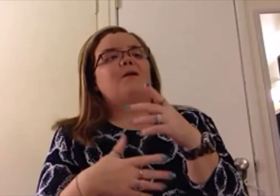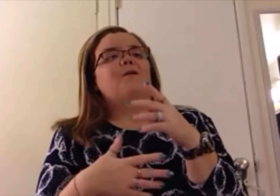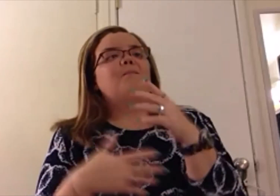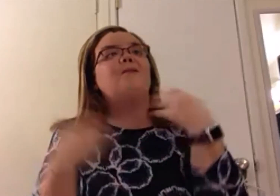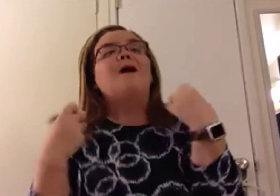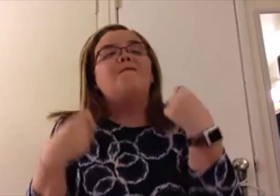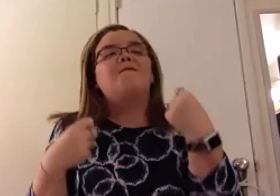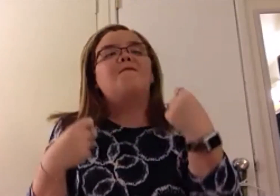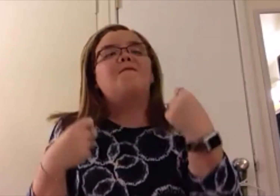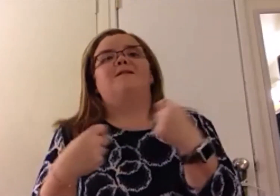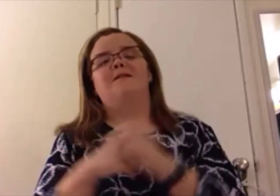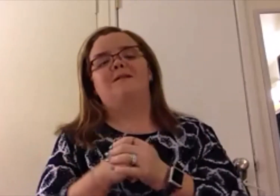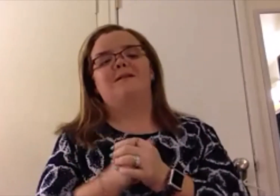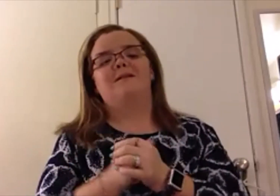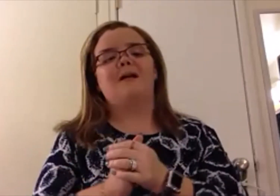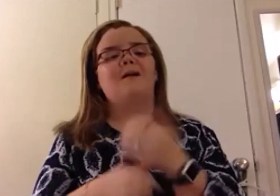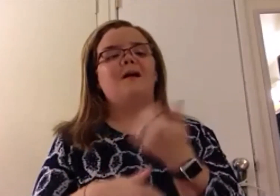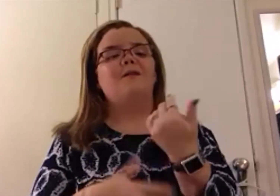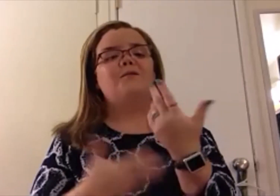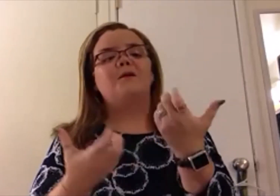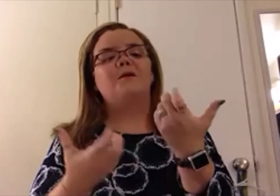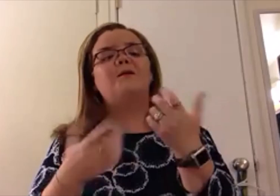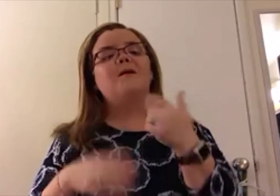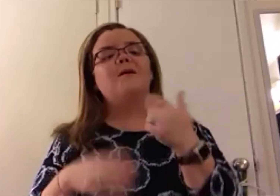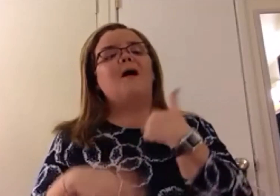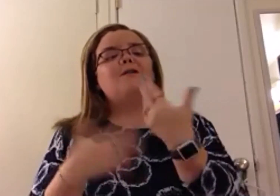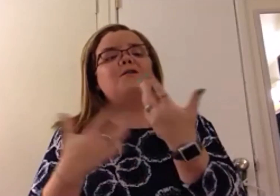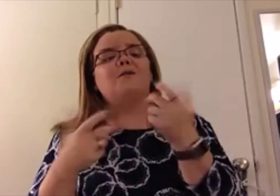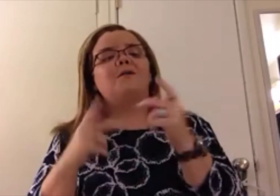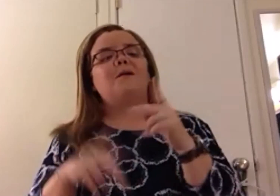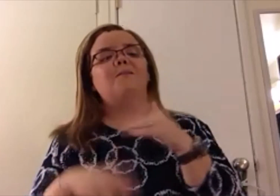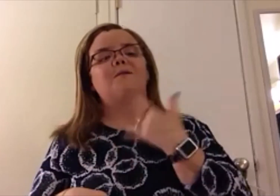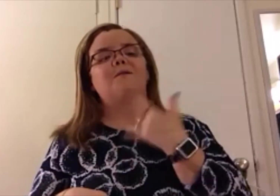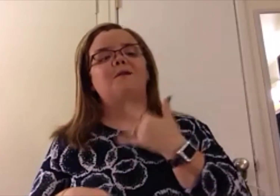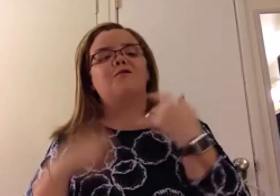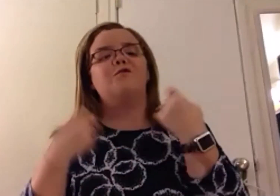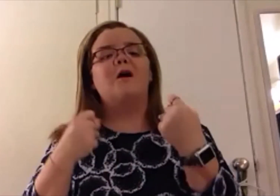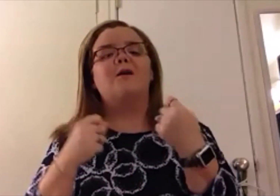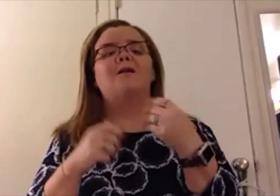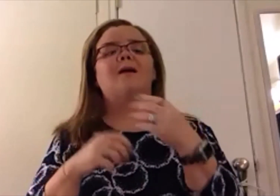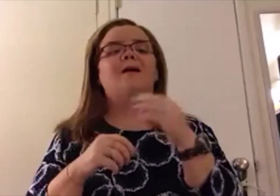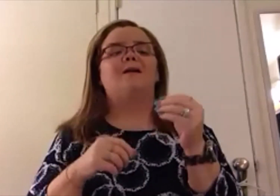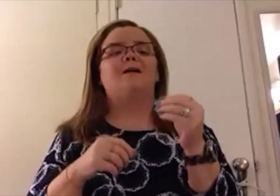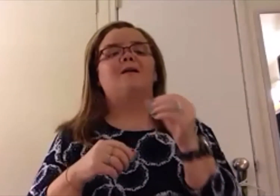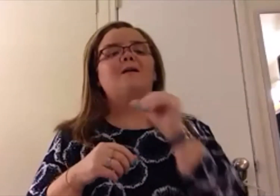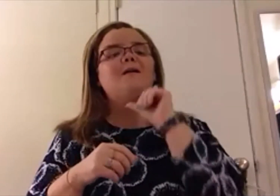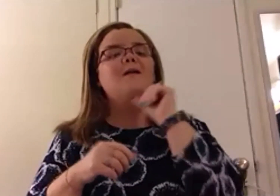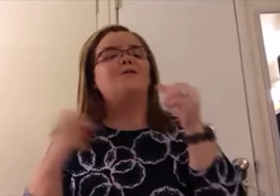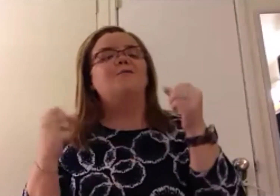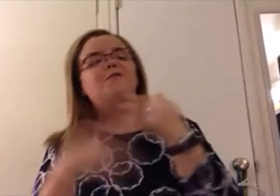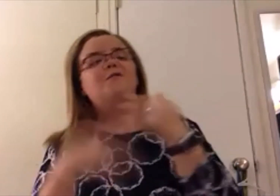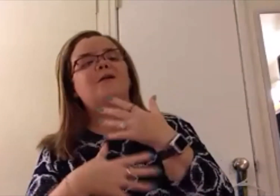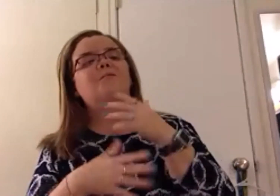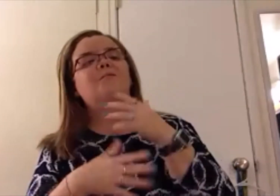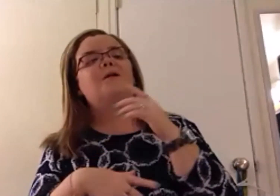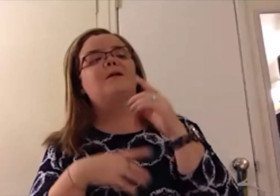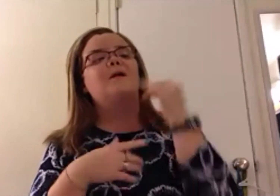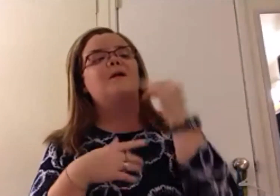be confident i i just want i just want people to feel strong and not so scared when even